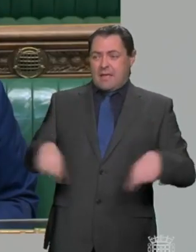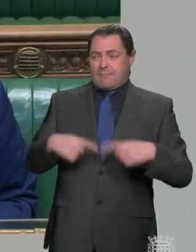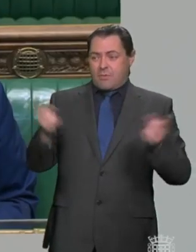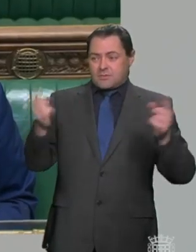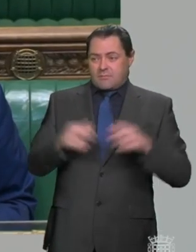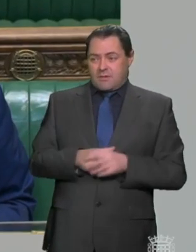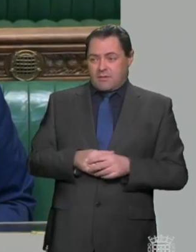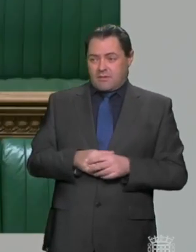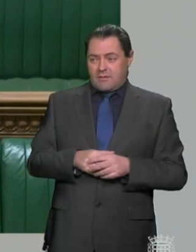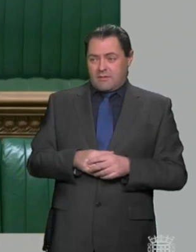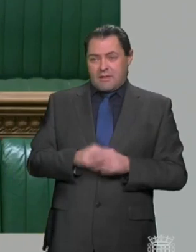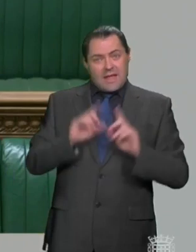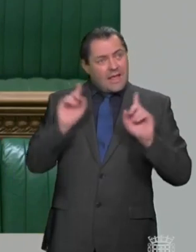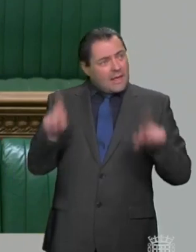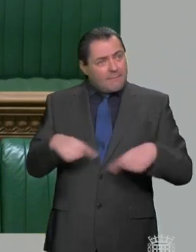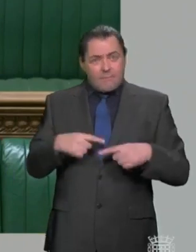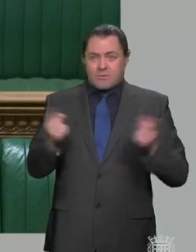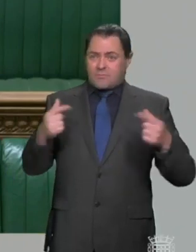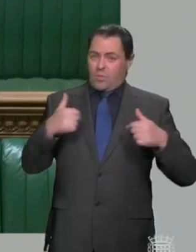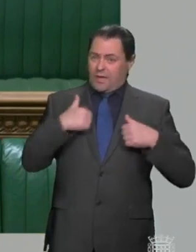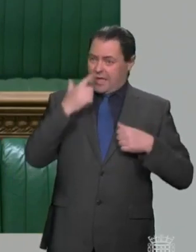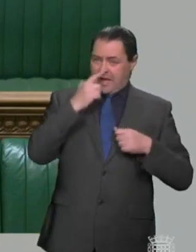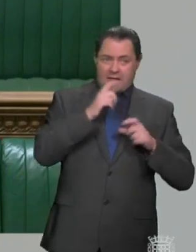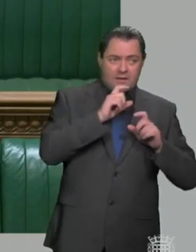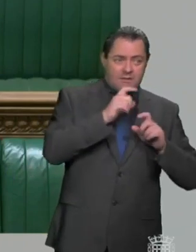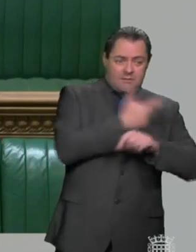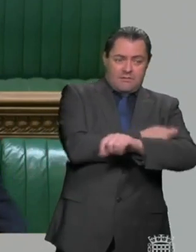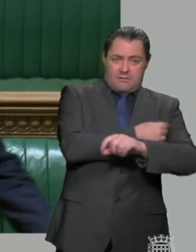which would have made it impossible for us to do the vaccine roll-out at the pace that we have.